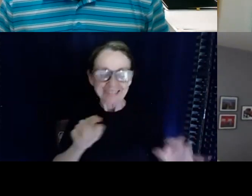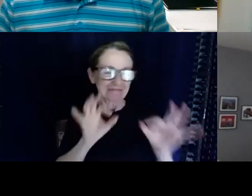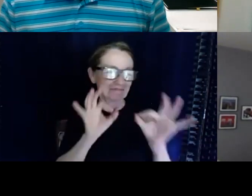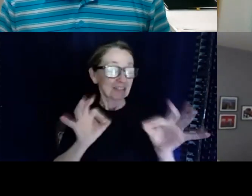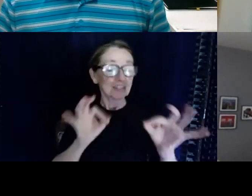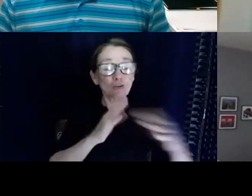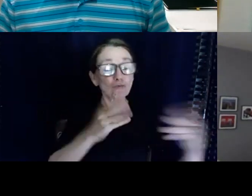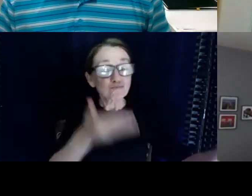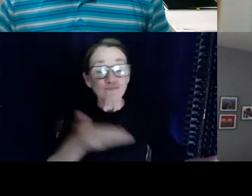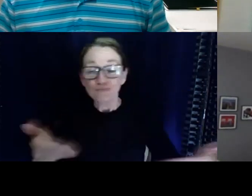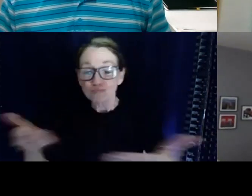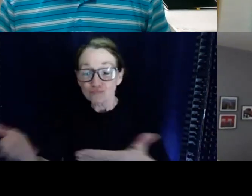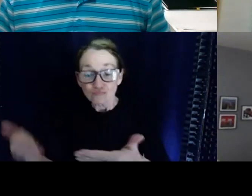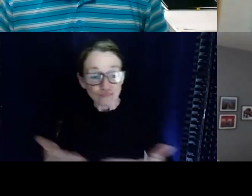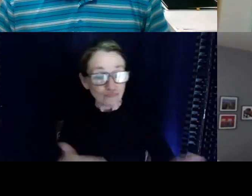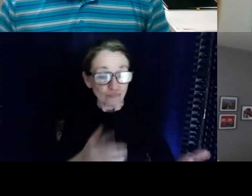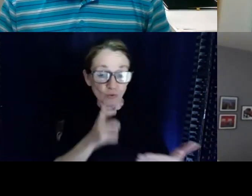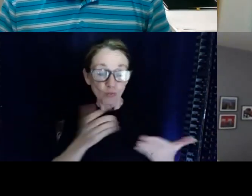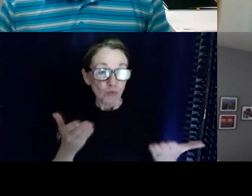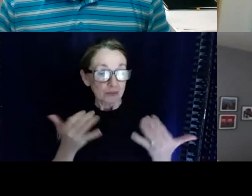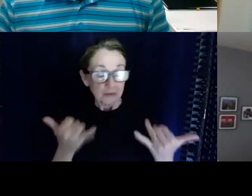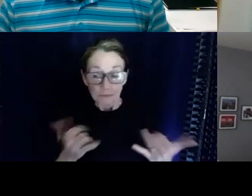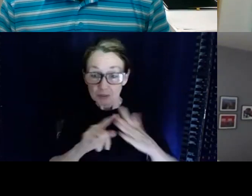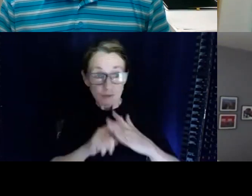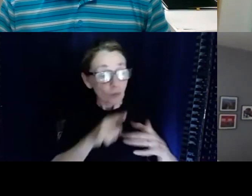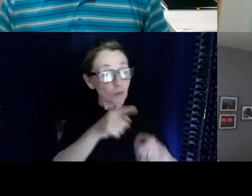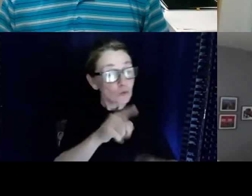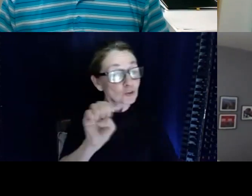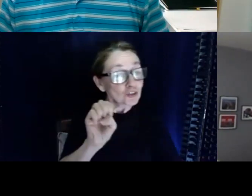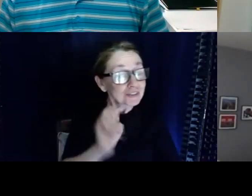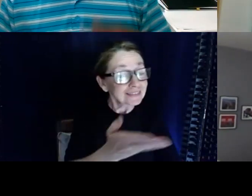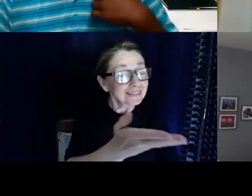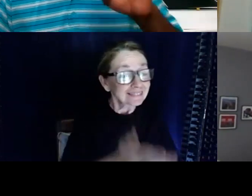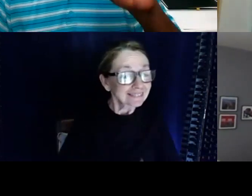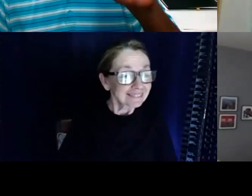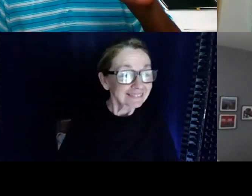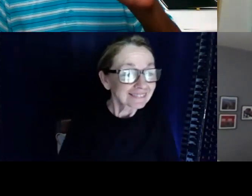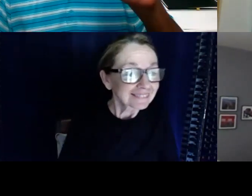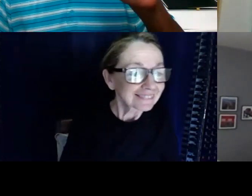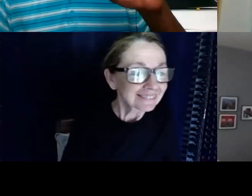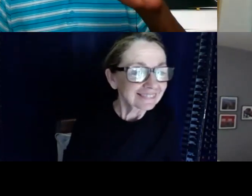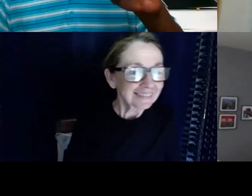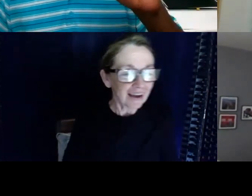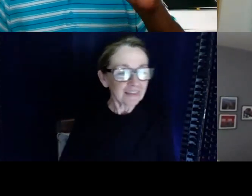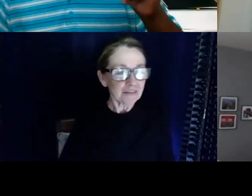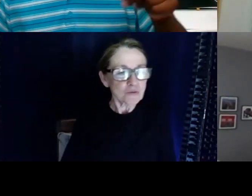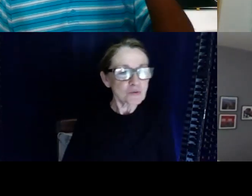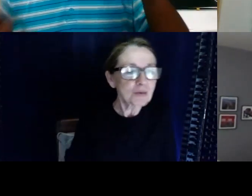BEAUTIFUL. THANK YOU. I CAN SEE EVERYONE. SO WHY DON'T WE JUST INTRODUCE OURSELVES AND SEE WHO IS HERE TODAY.